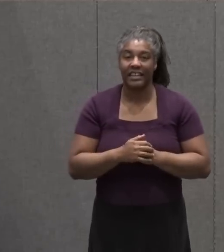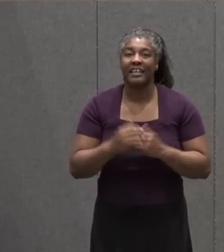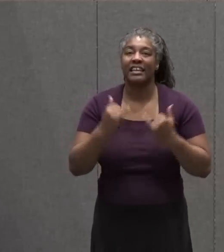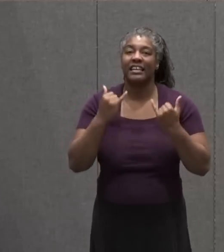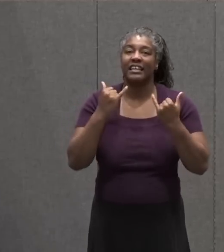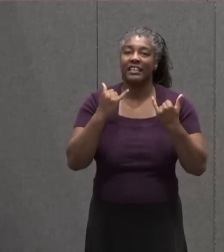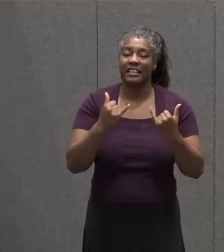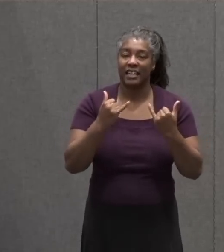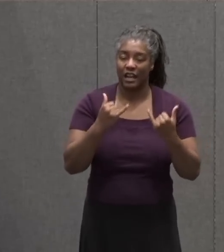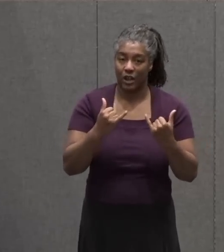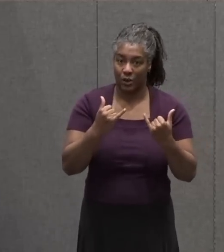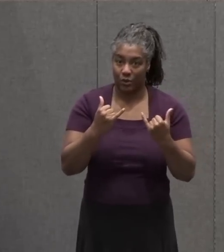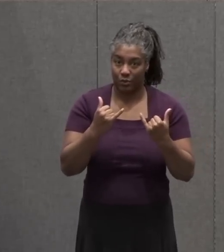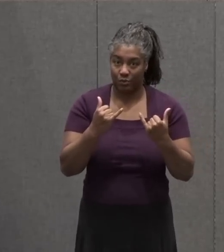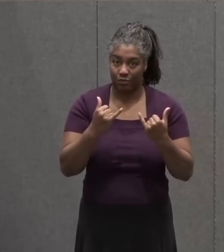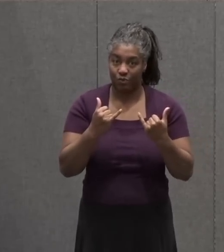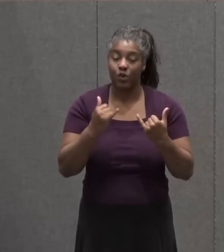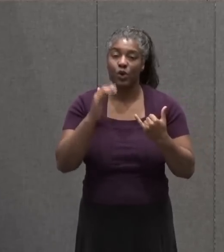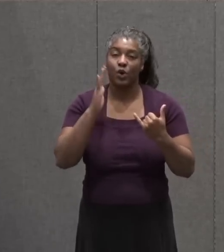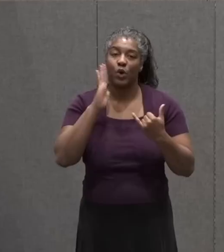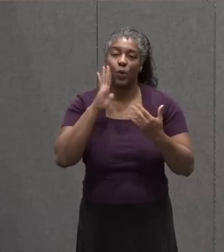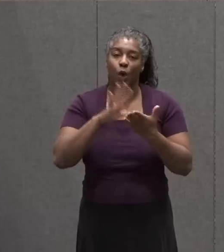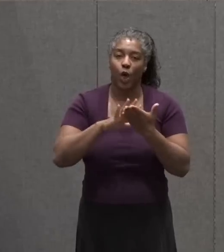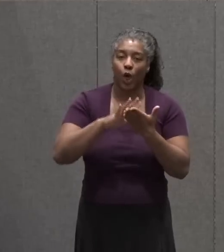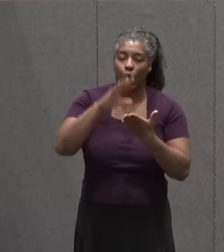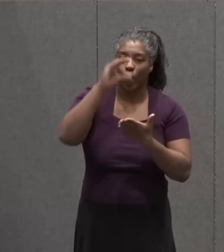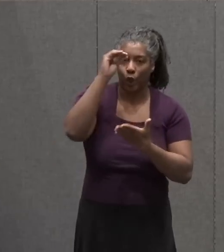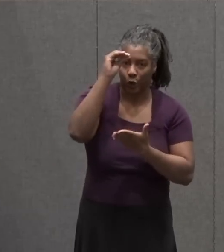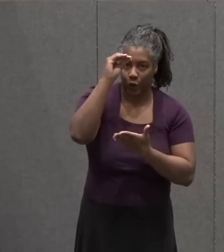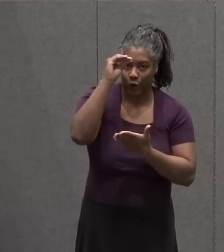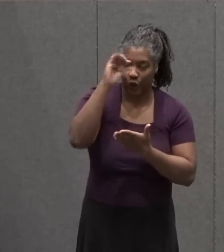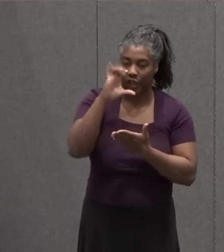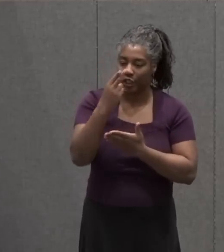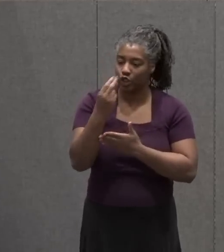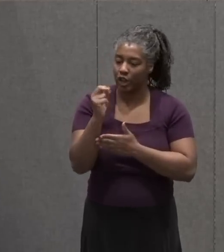and then we'll add on a step. So the first time, I'll say it.